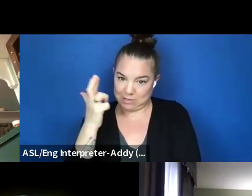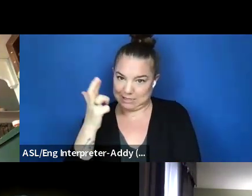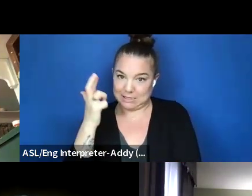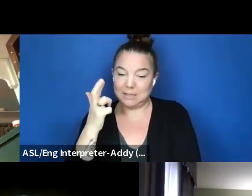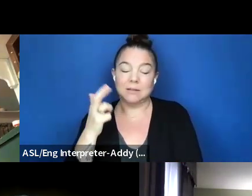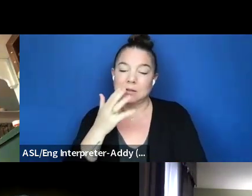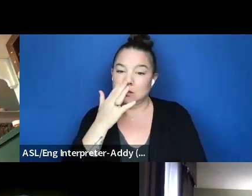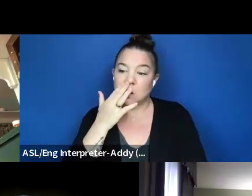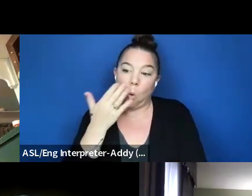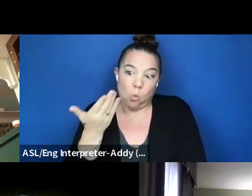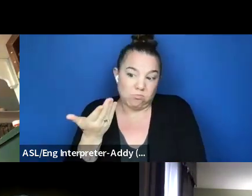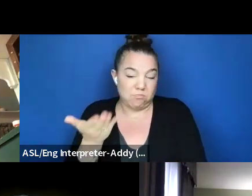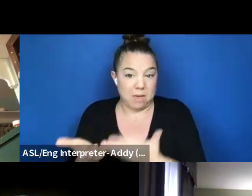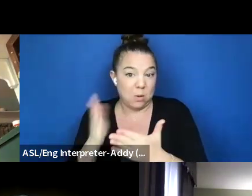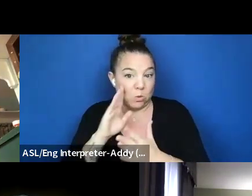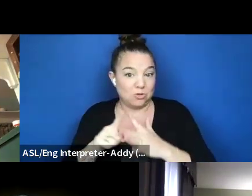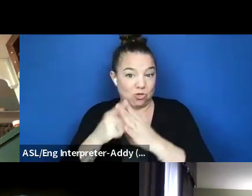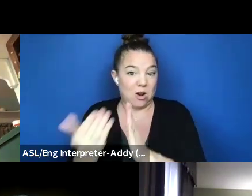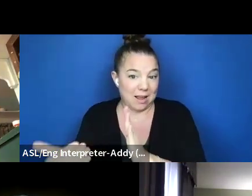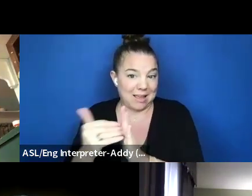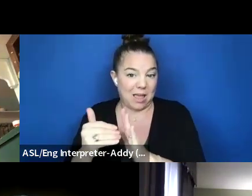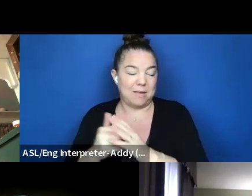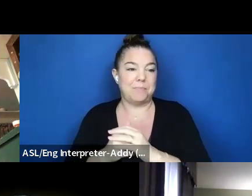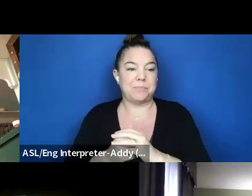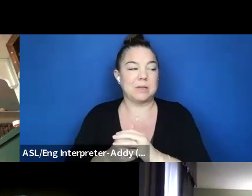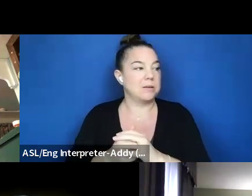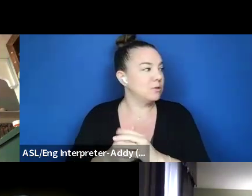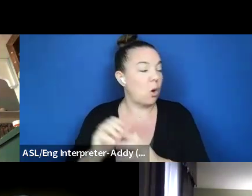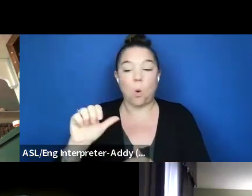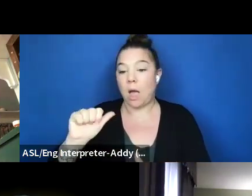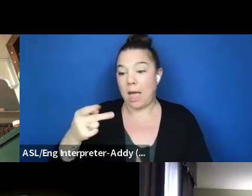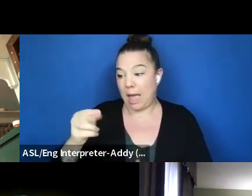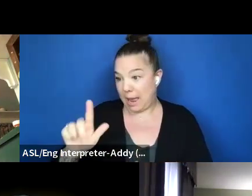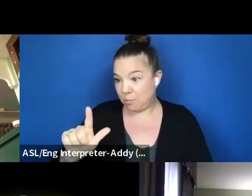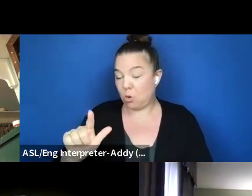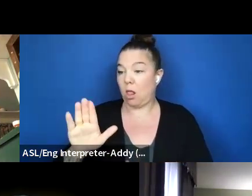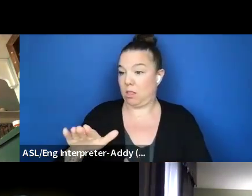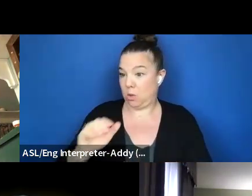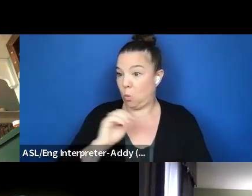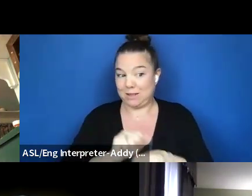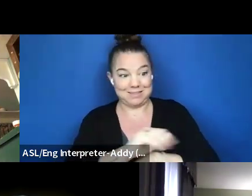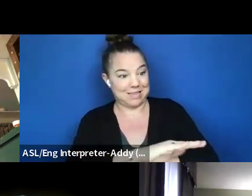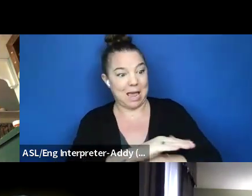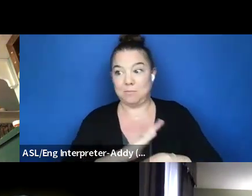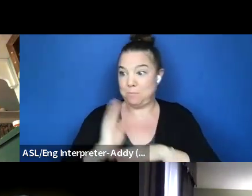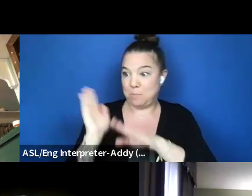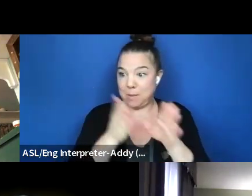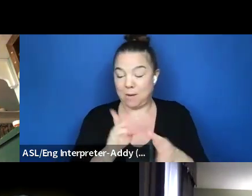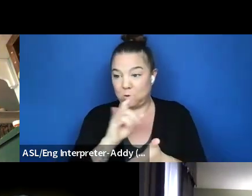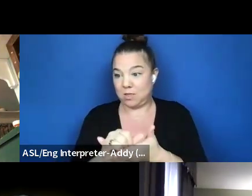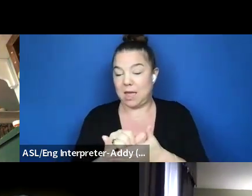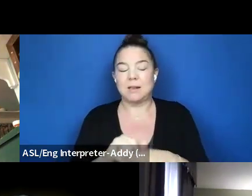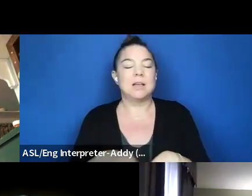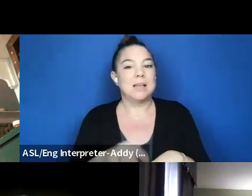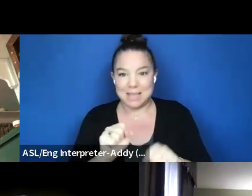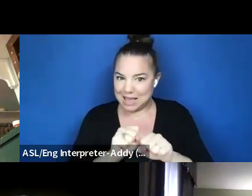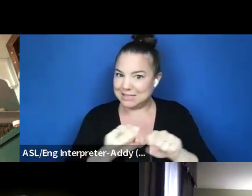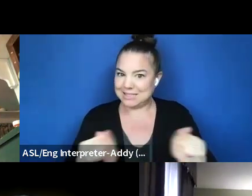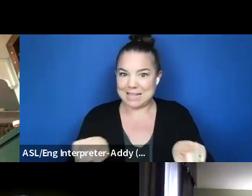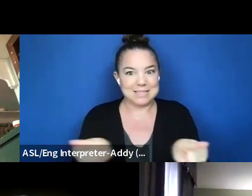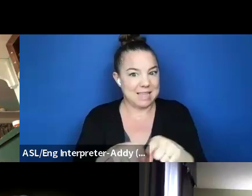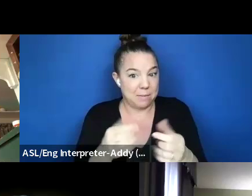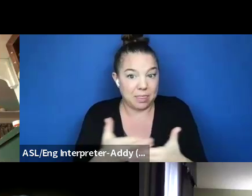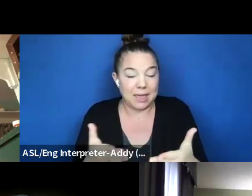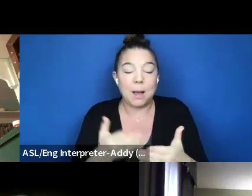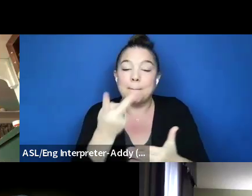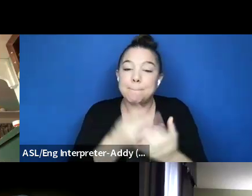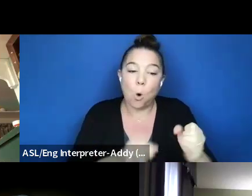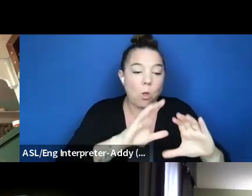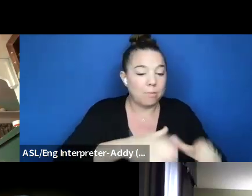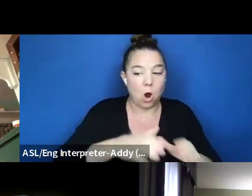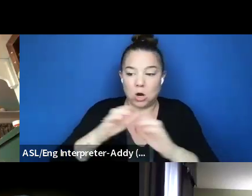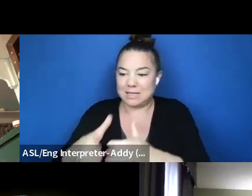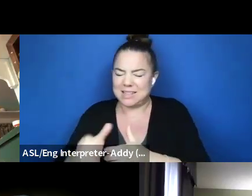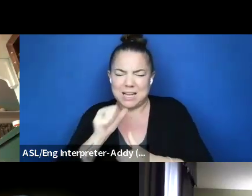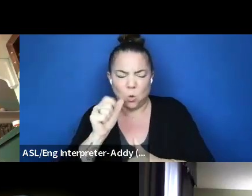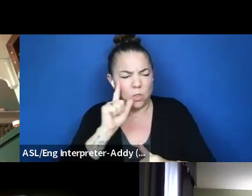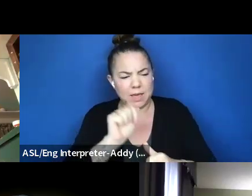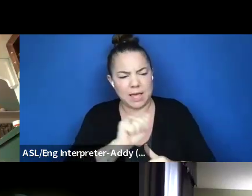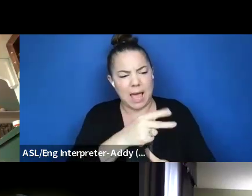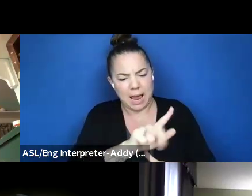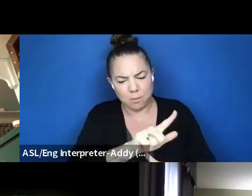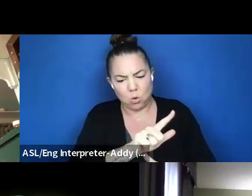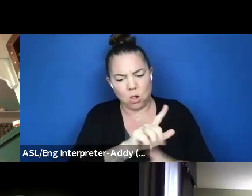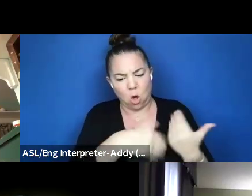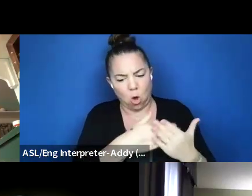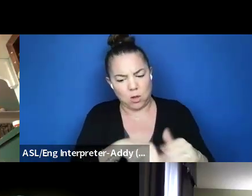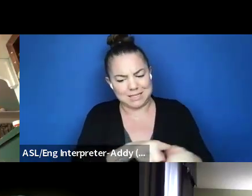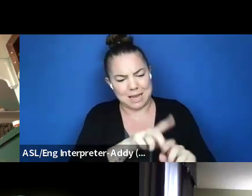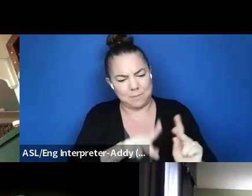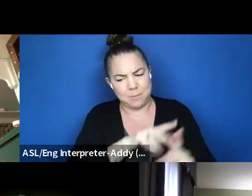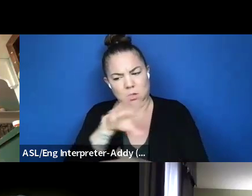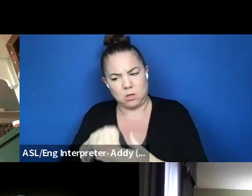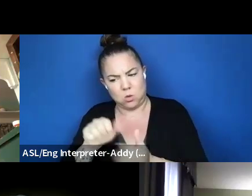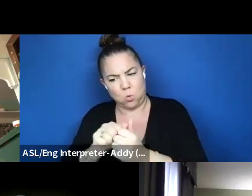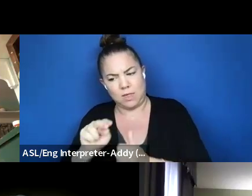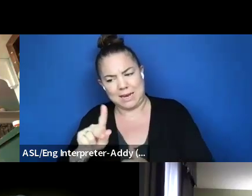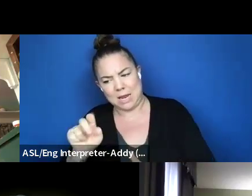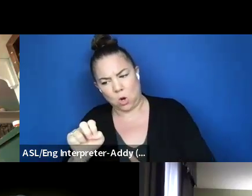Leelynn Brady: being more involved as far as like, Hey, April nickel sending this out, be prepared, or you guys can send the same thing out, so that both parties, because I don't think everybody who's in April is a part of nickel and vice versa. This is kind of what I'm getting at,